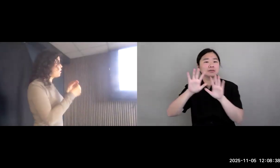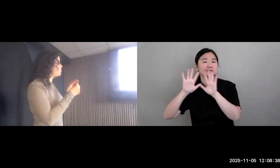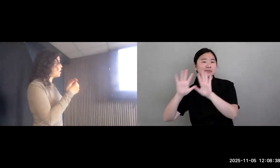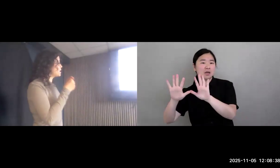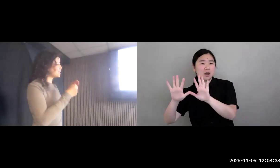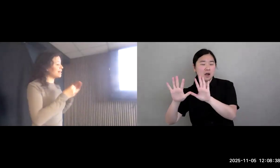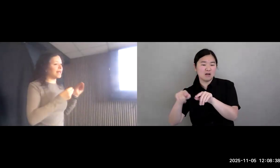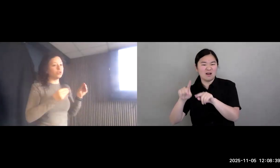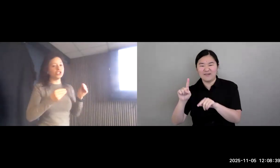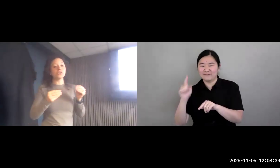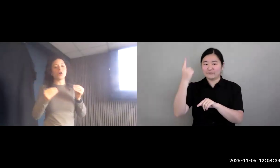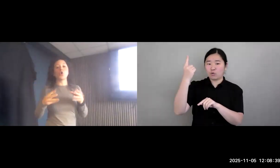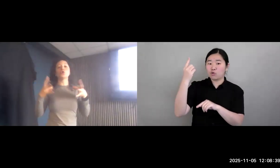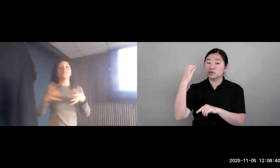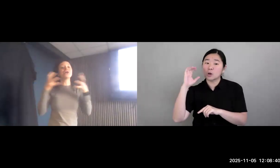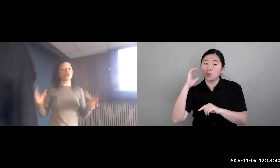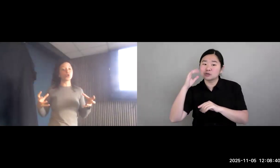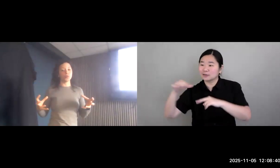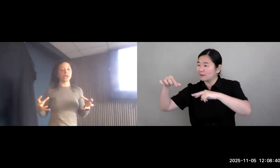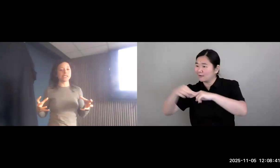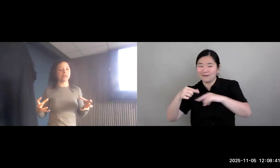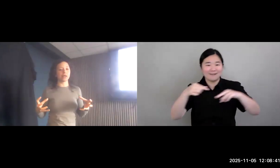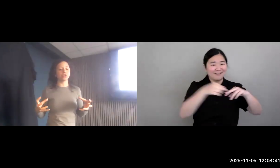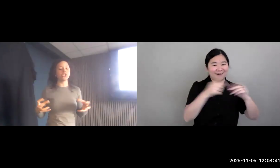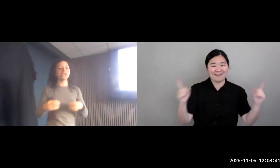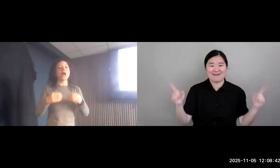type of sign languages are called micro-community sign languages